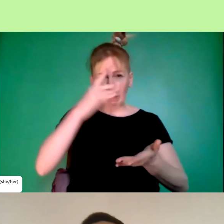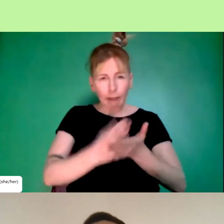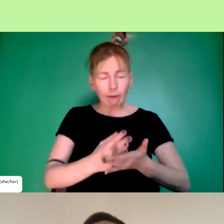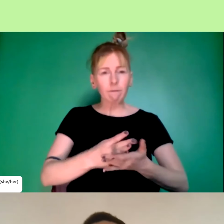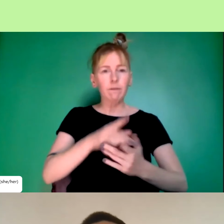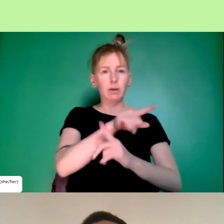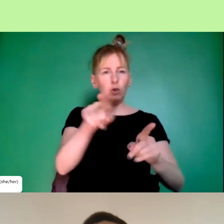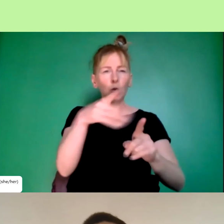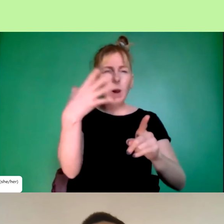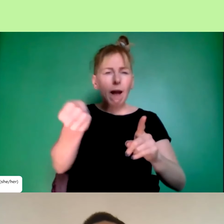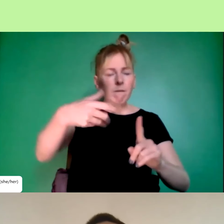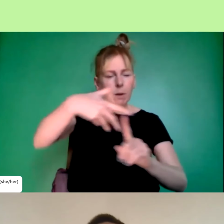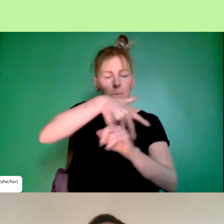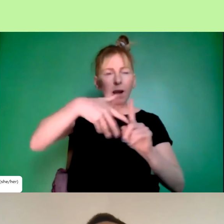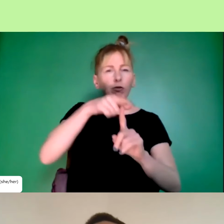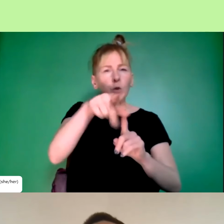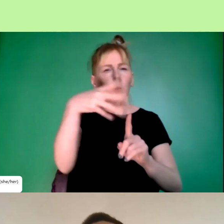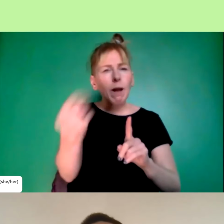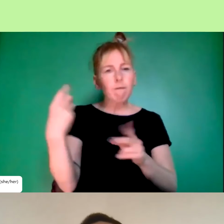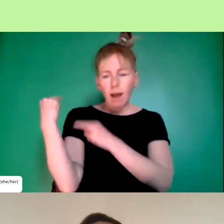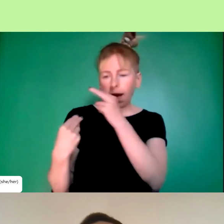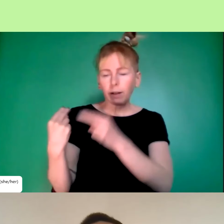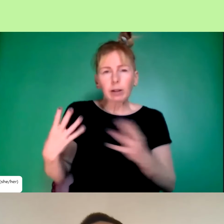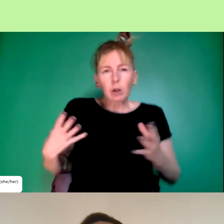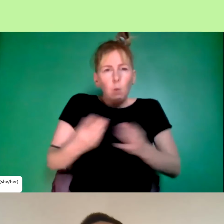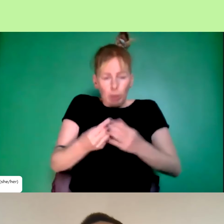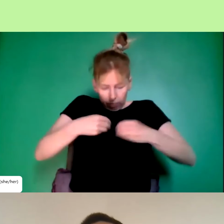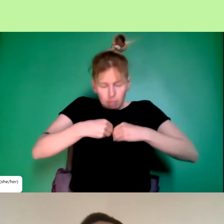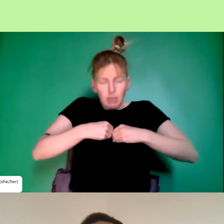God, Allah and Budha and whoever, so you’ll get a vote.